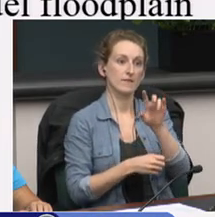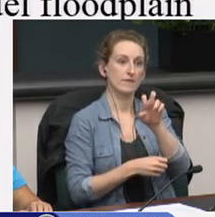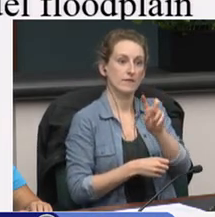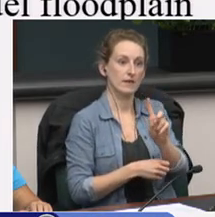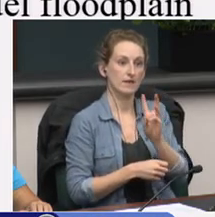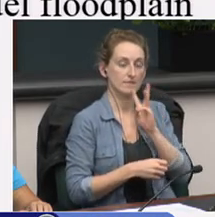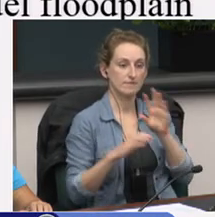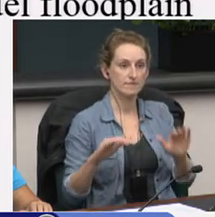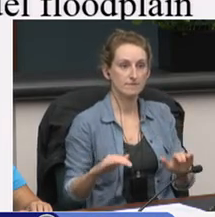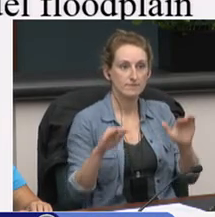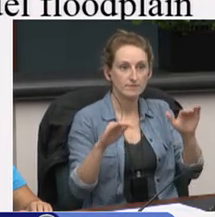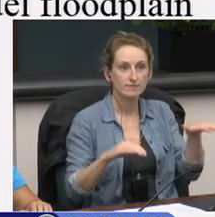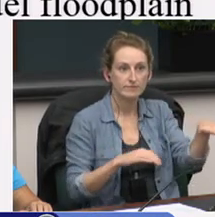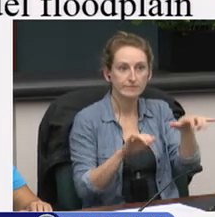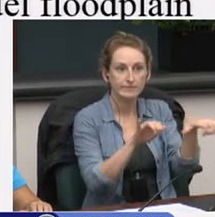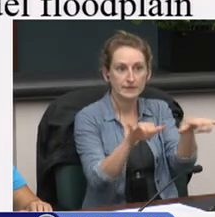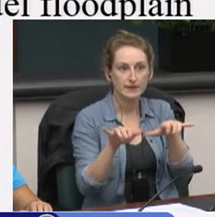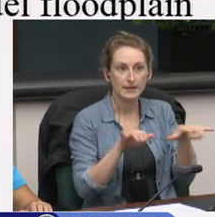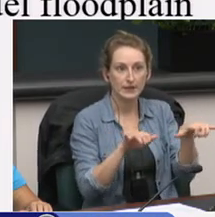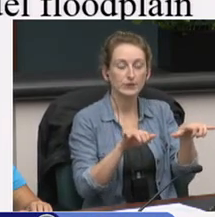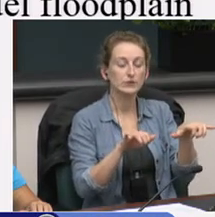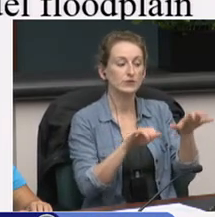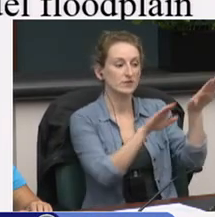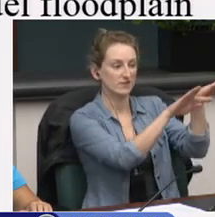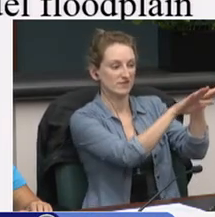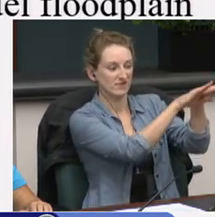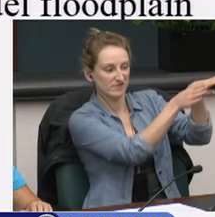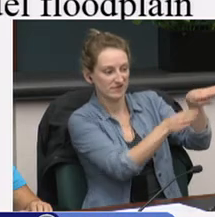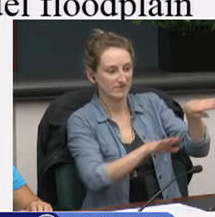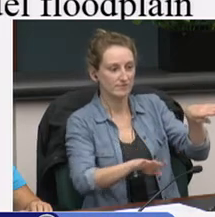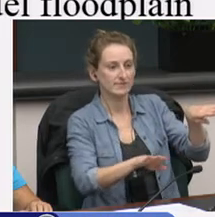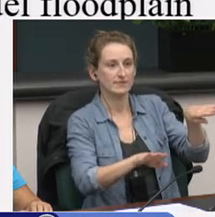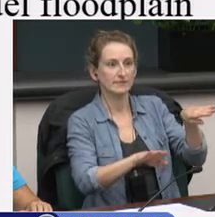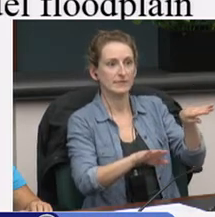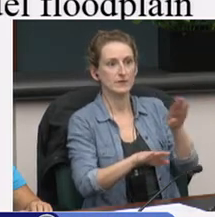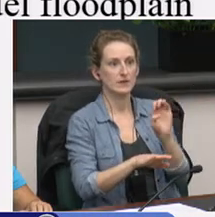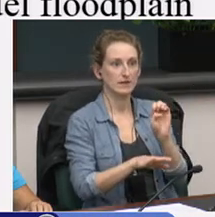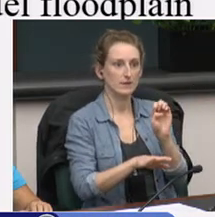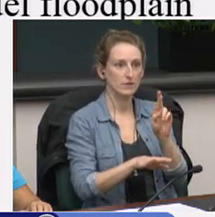section looking at steep slopes sill tation and erosion drainage riparian